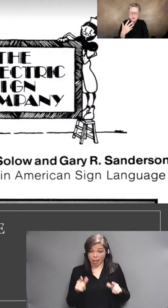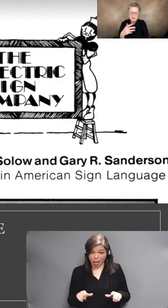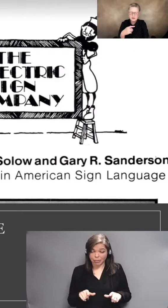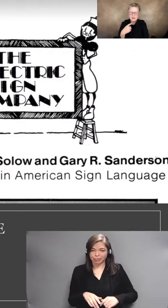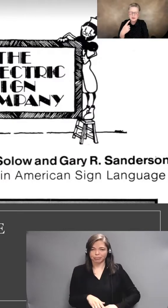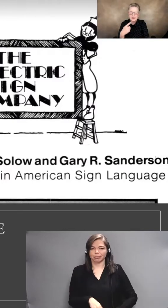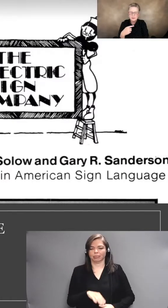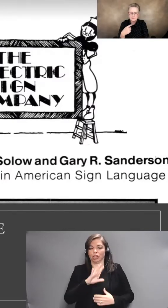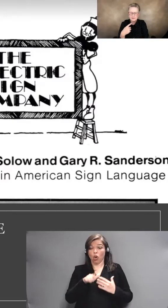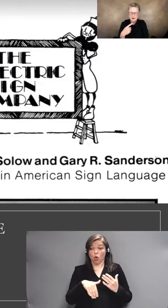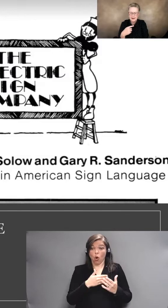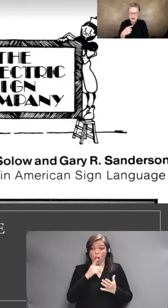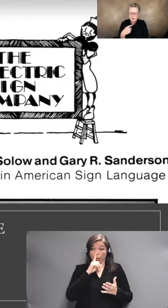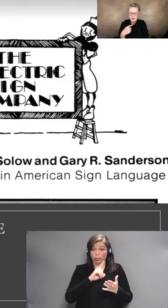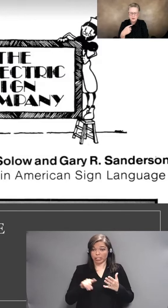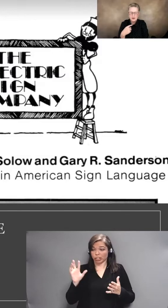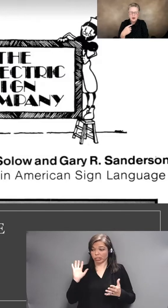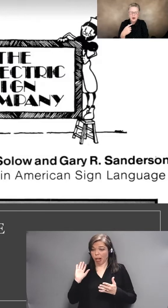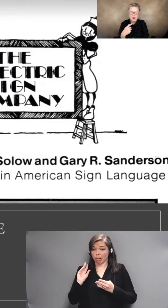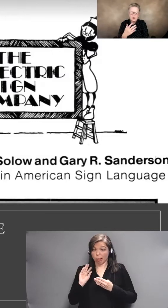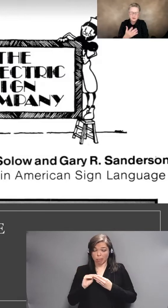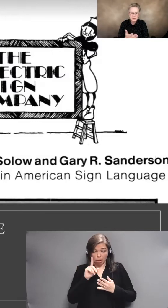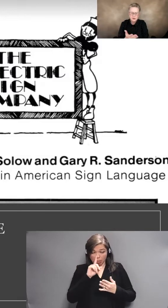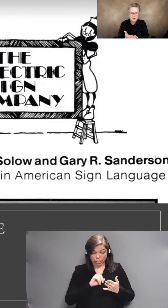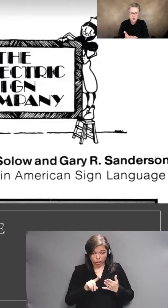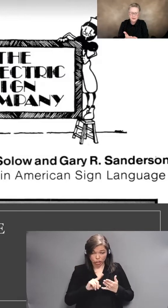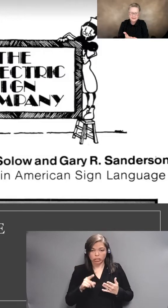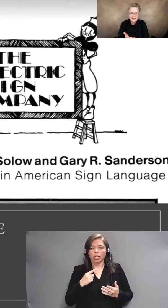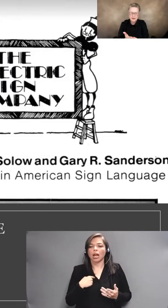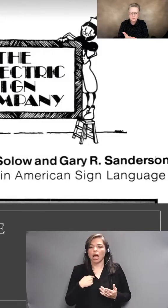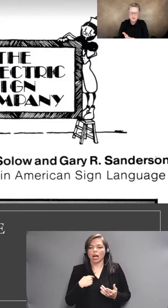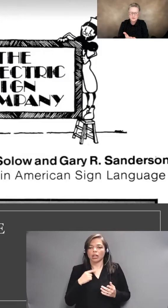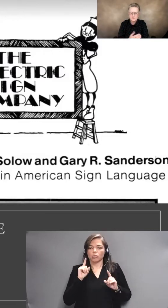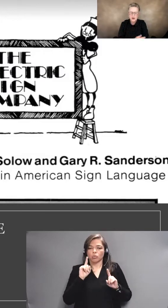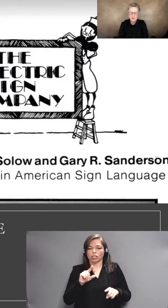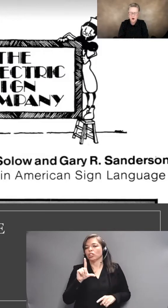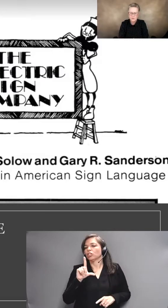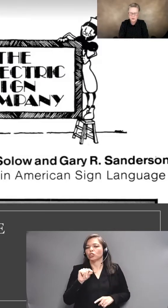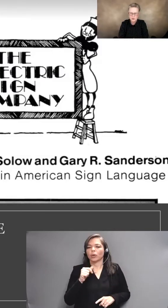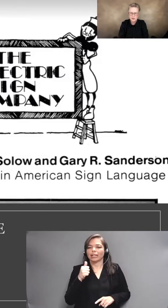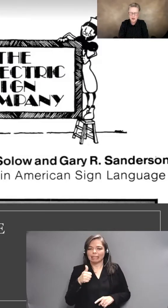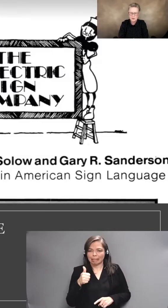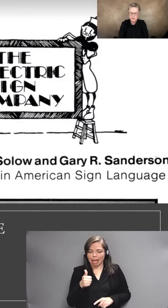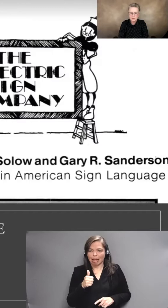research that I had been finding out, I went to the 2010 Region 5 conference, which happened to be in